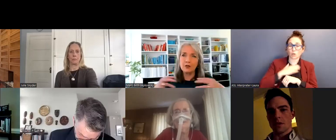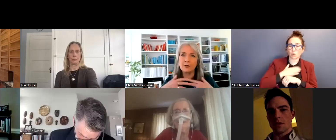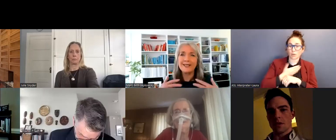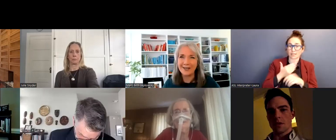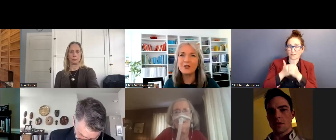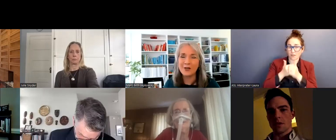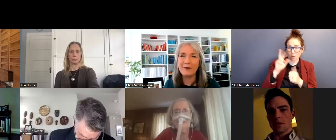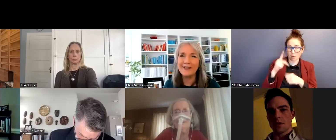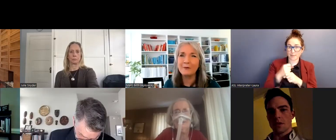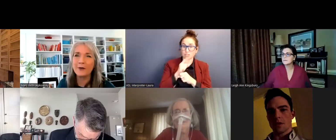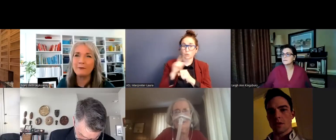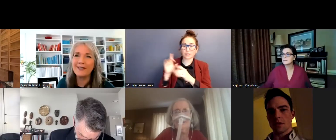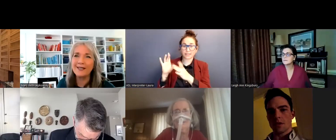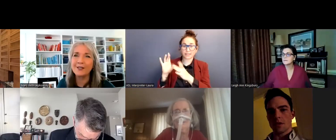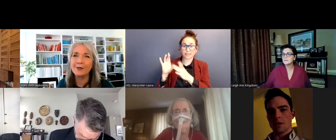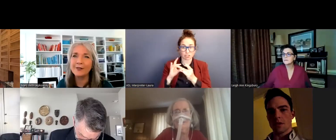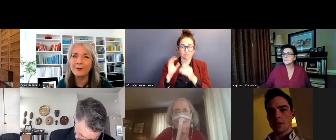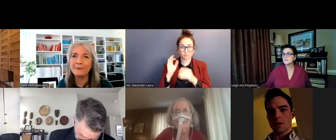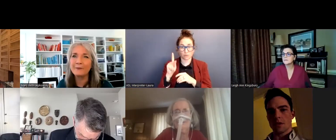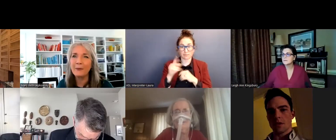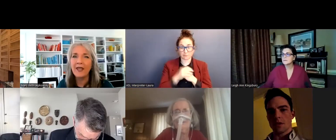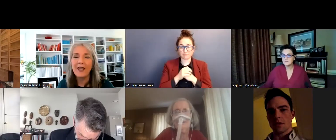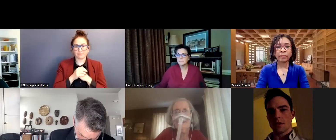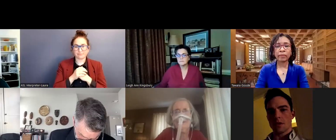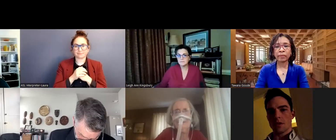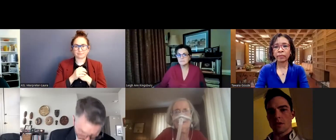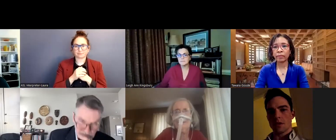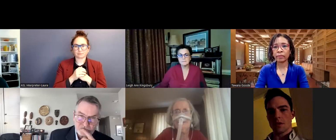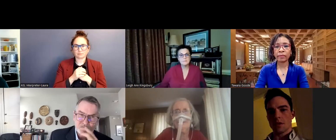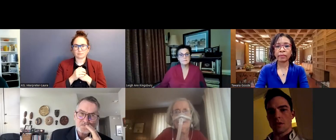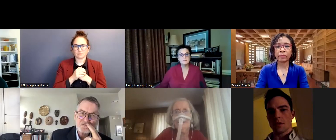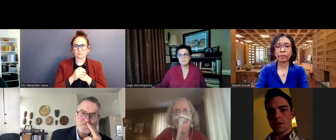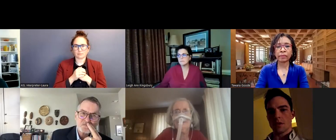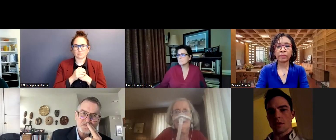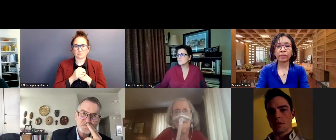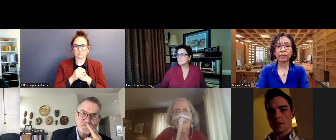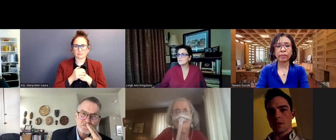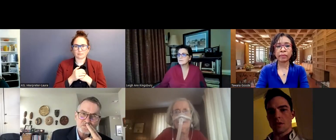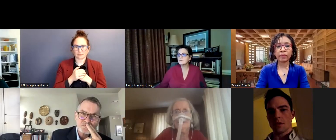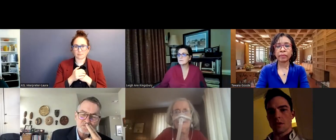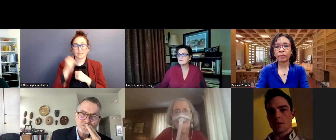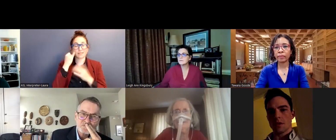sure connections are made where it makes sense to do so. And if you want more training on this topic for yourself, for your